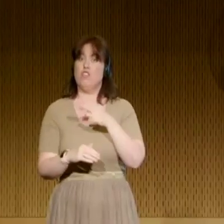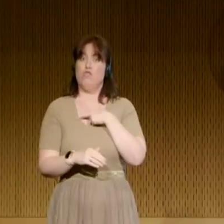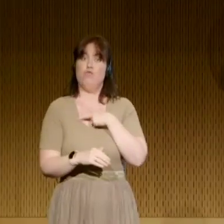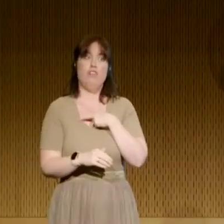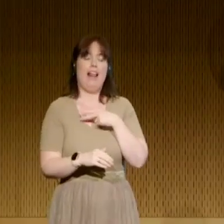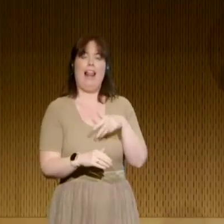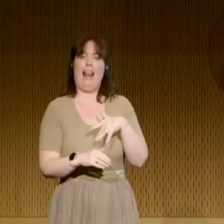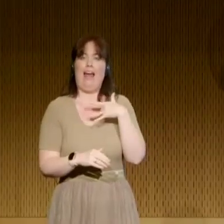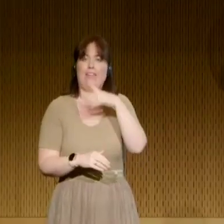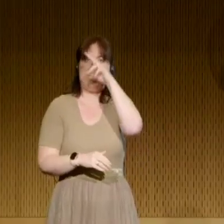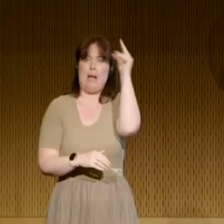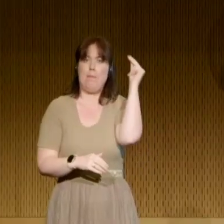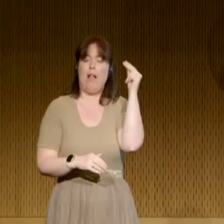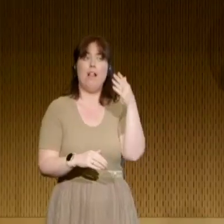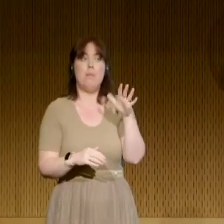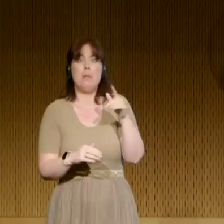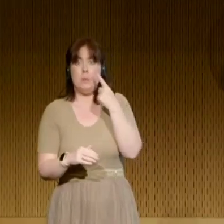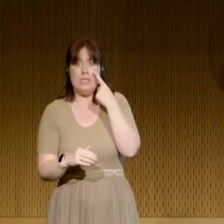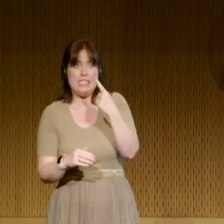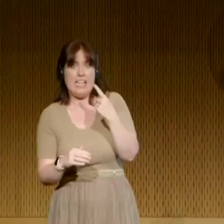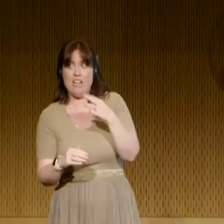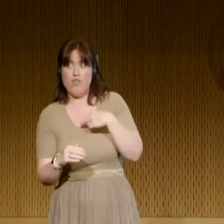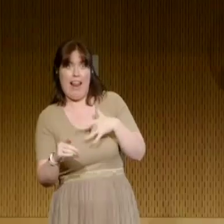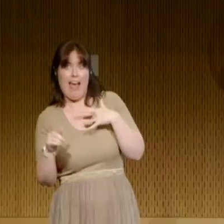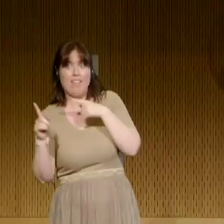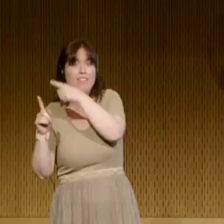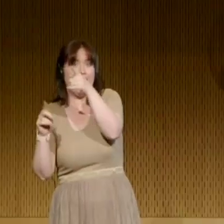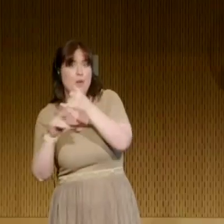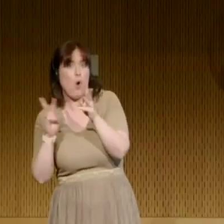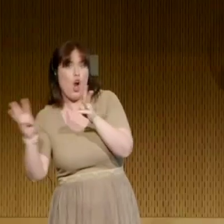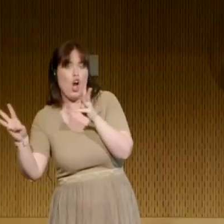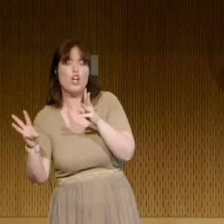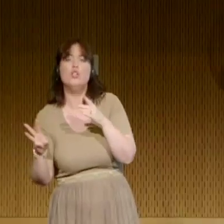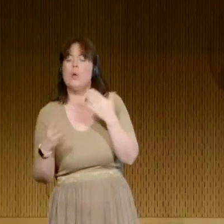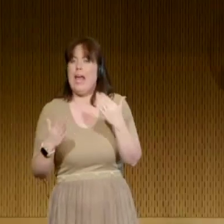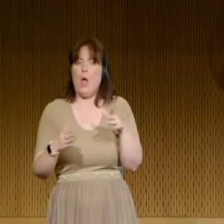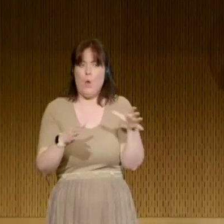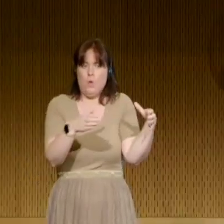student midwives may very well have come across. So what they need to do now in small groups is to